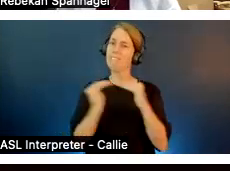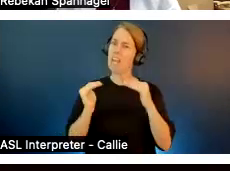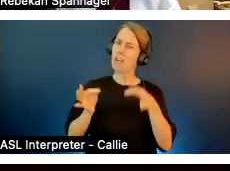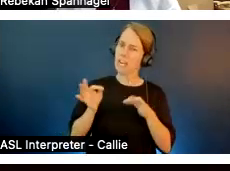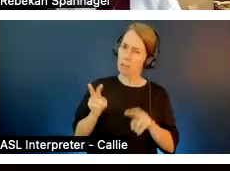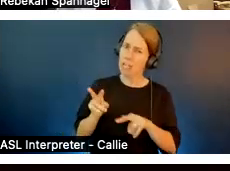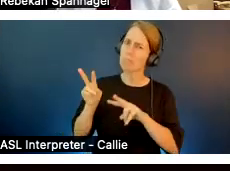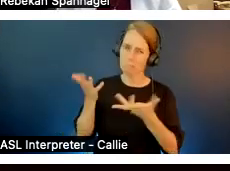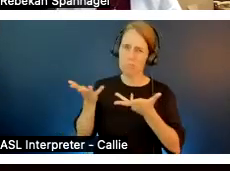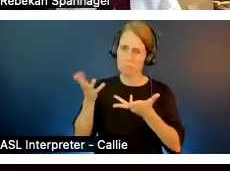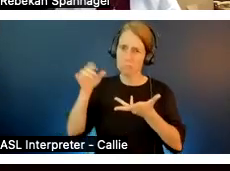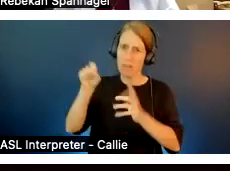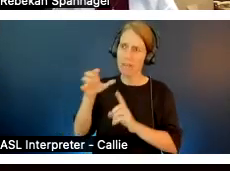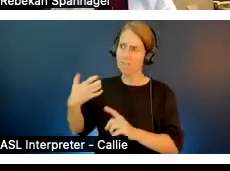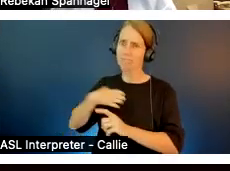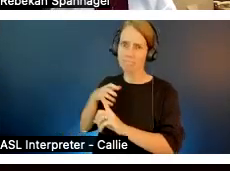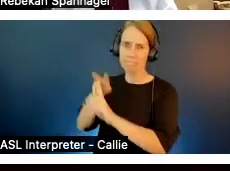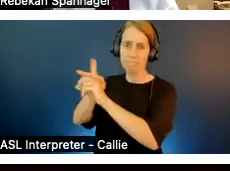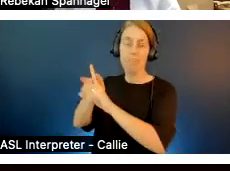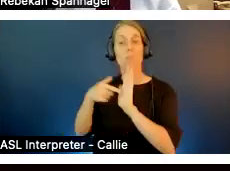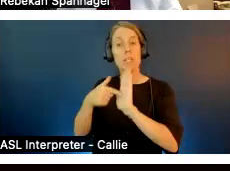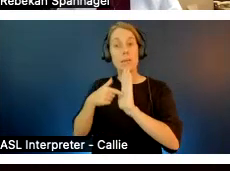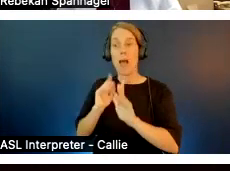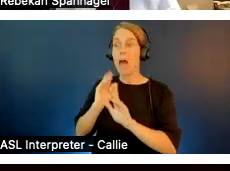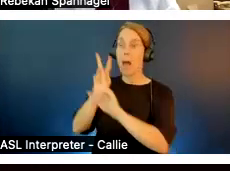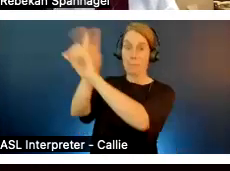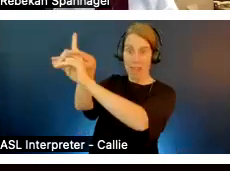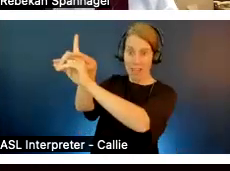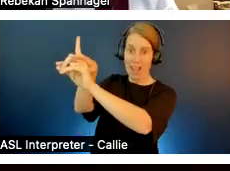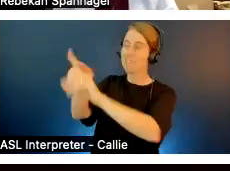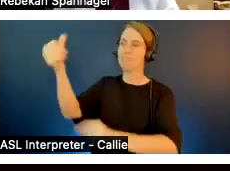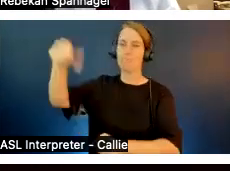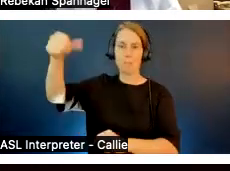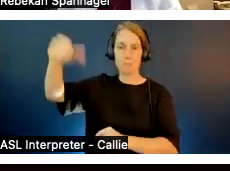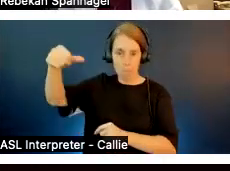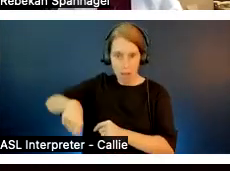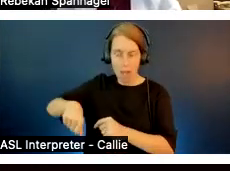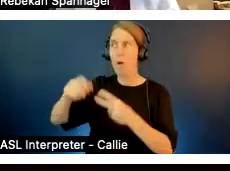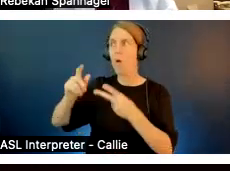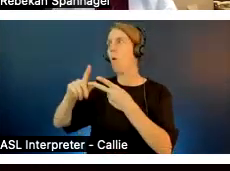or refused to find you eligible for services or reduced your services in a way that you don't